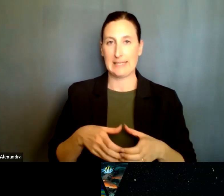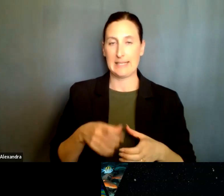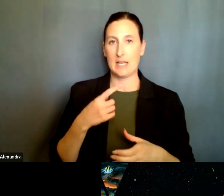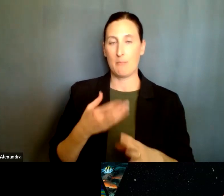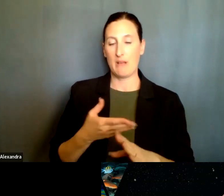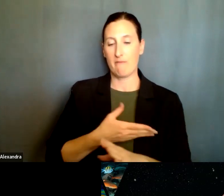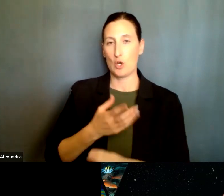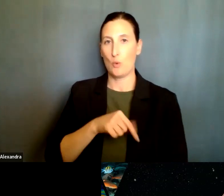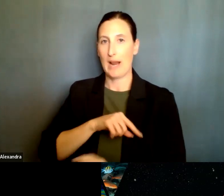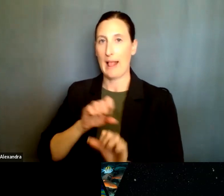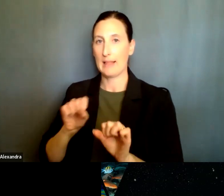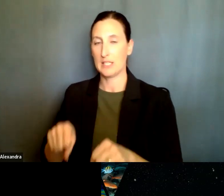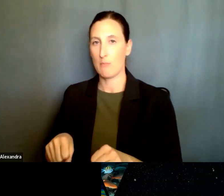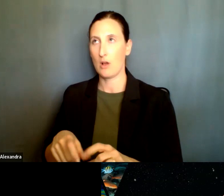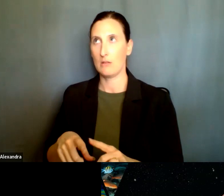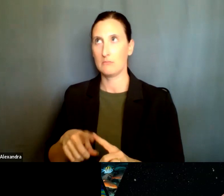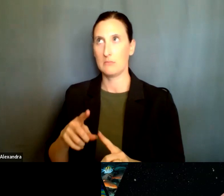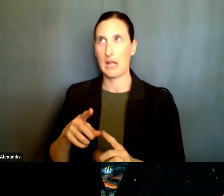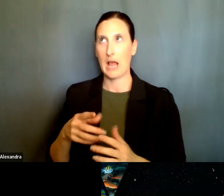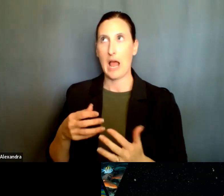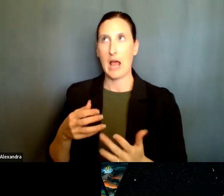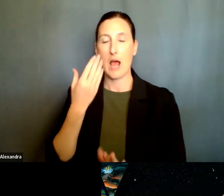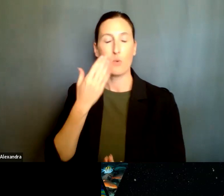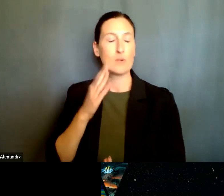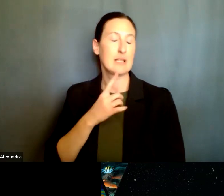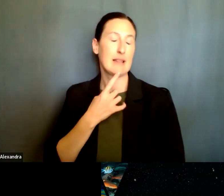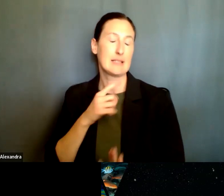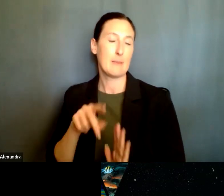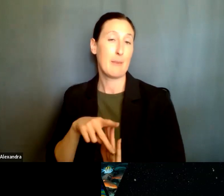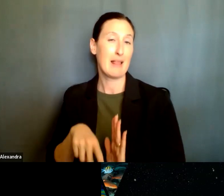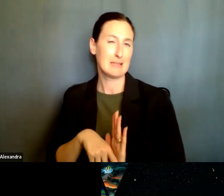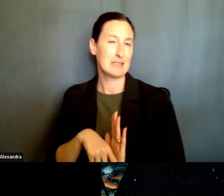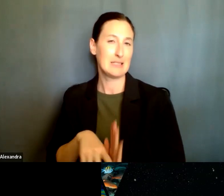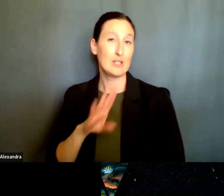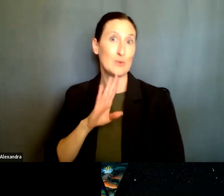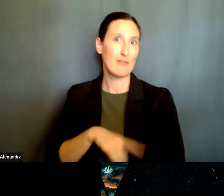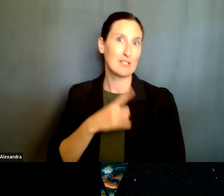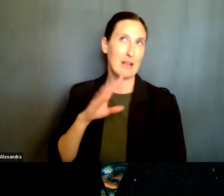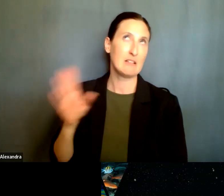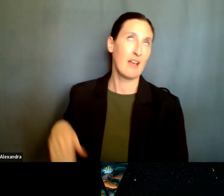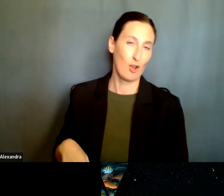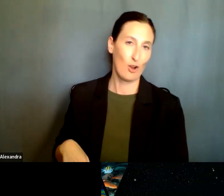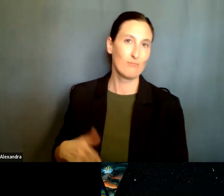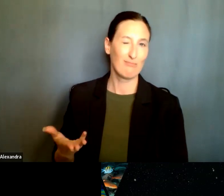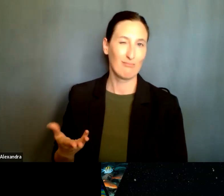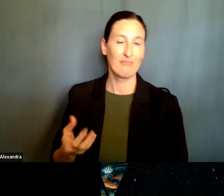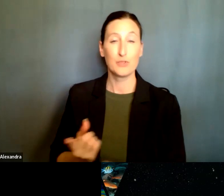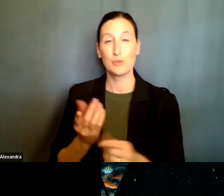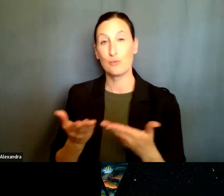because things that NSF never say never. The right thing to do would be to ask